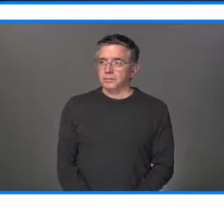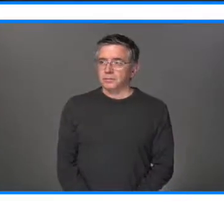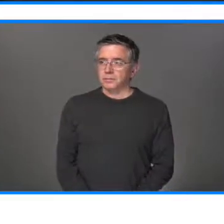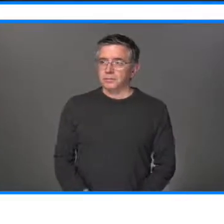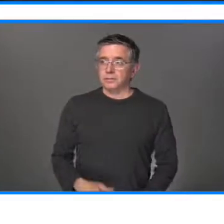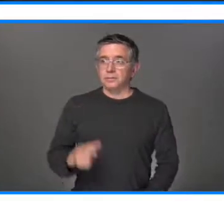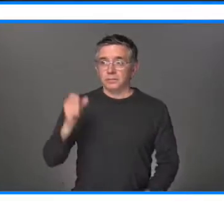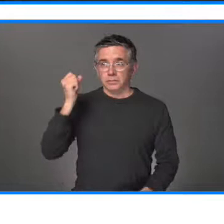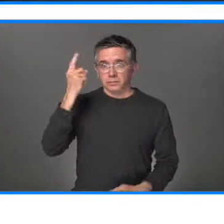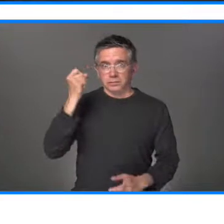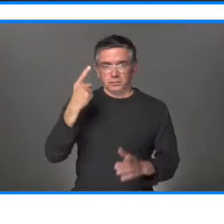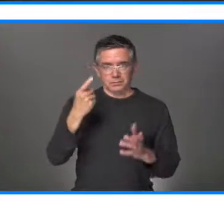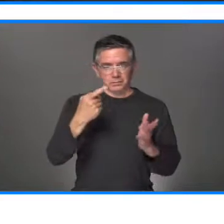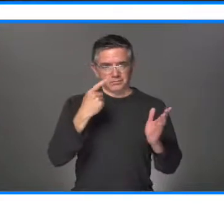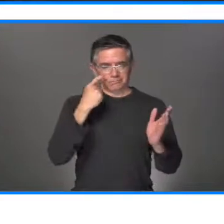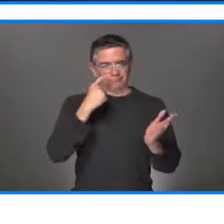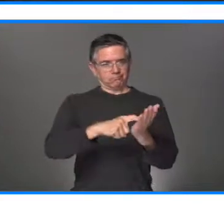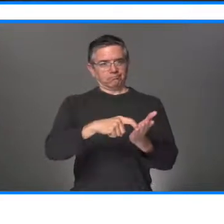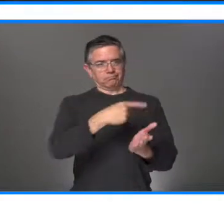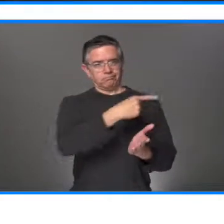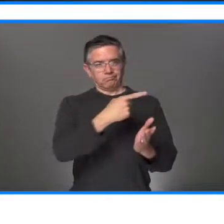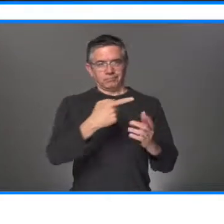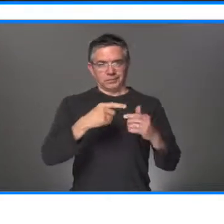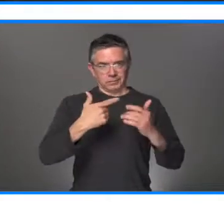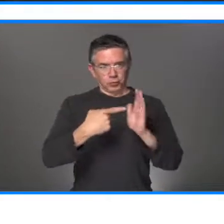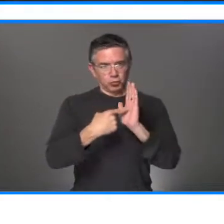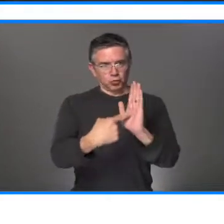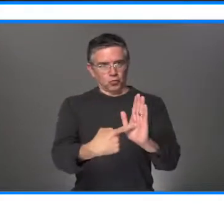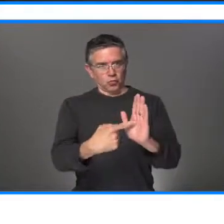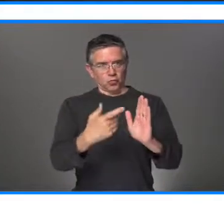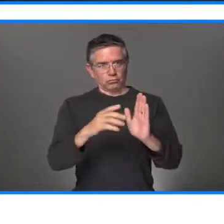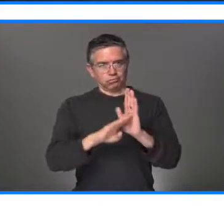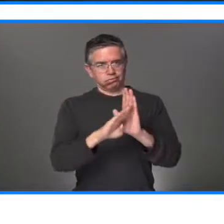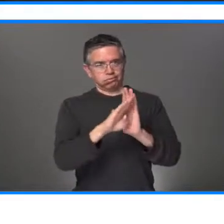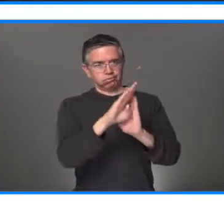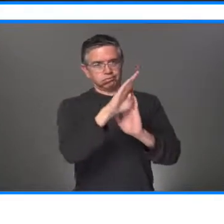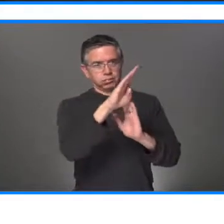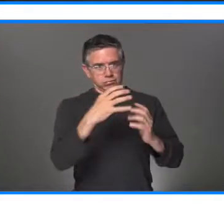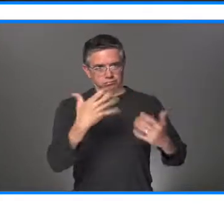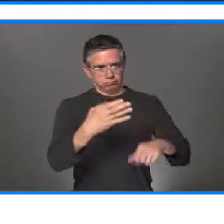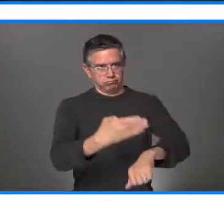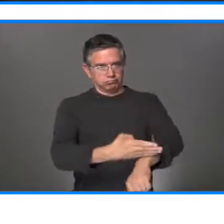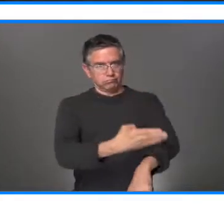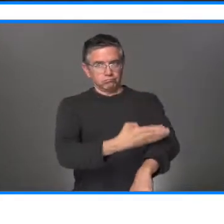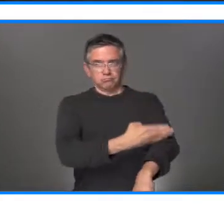in vaccination over the past months. After starting slow with limited vaccine supply,